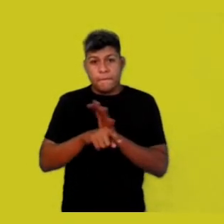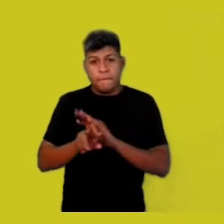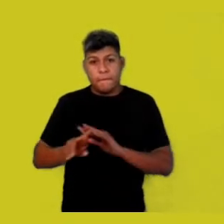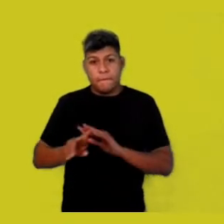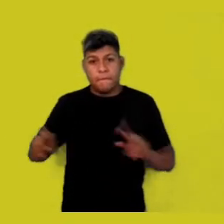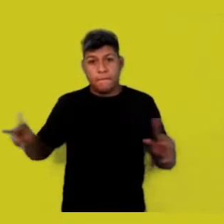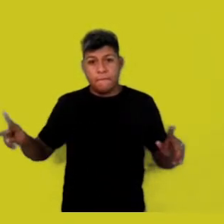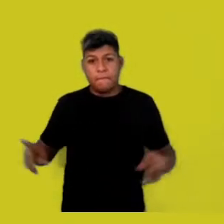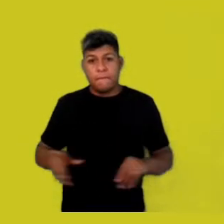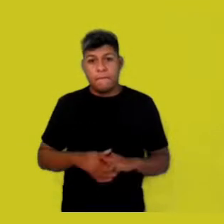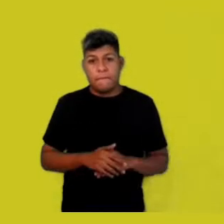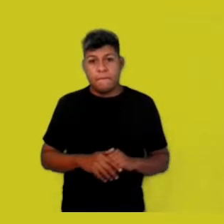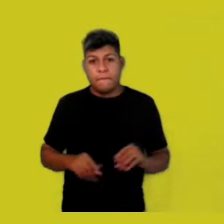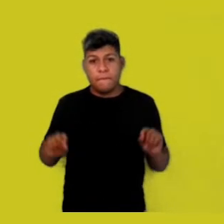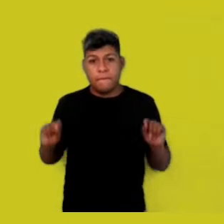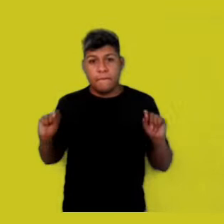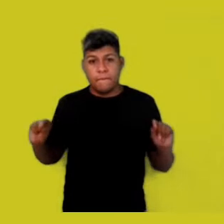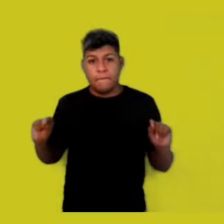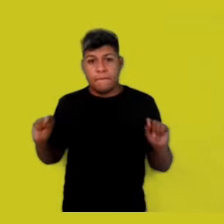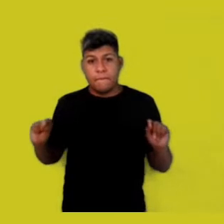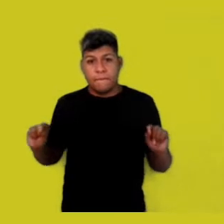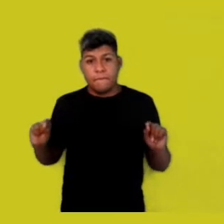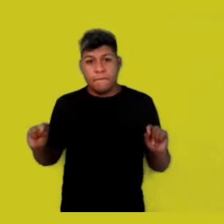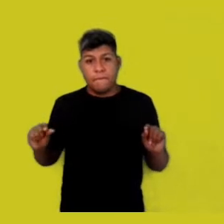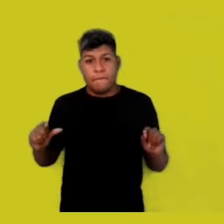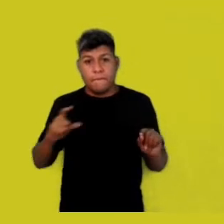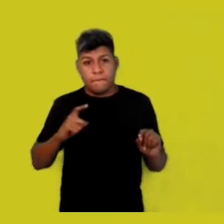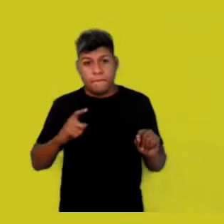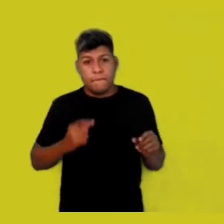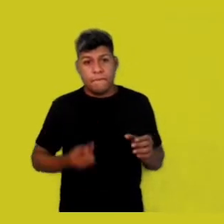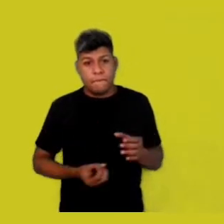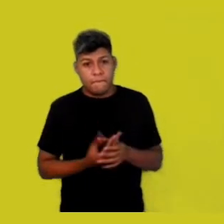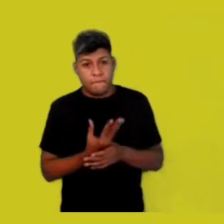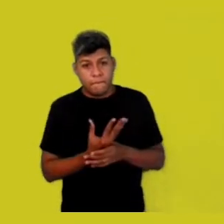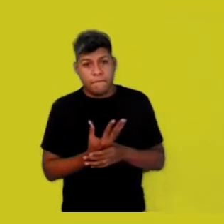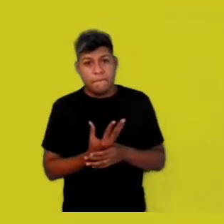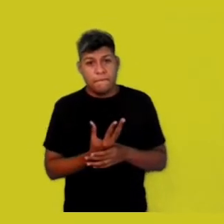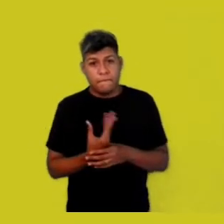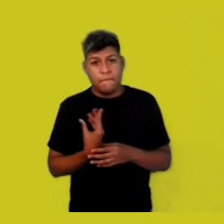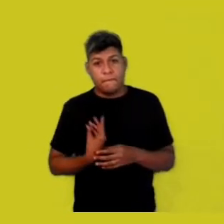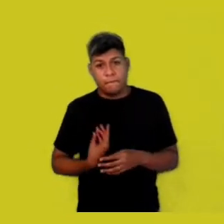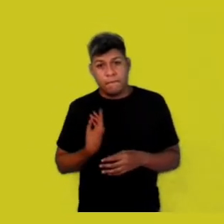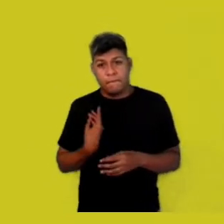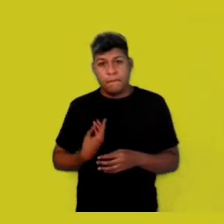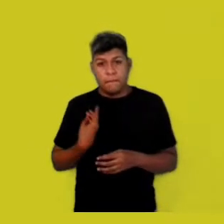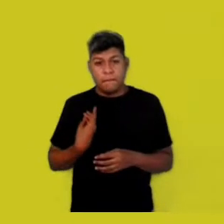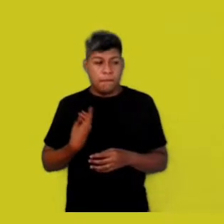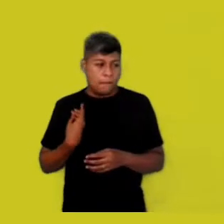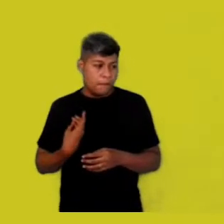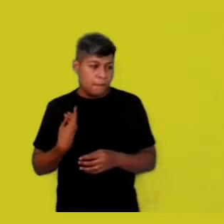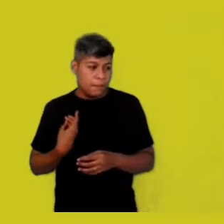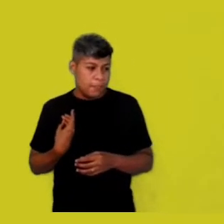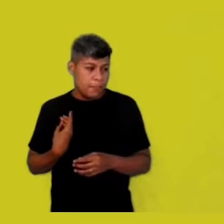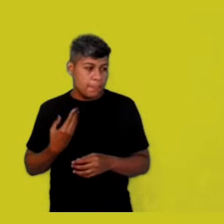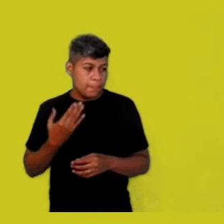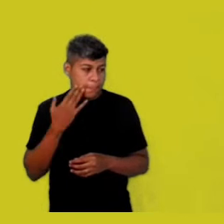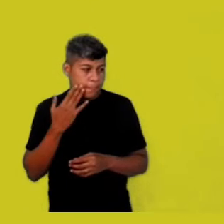which are constitutive, substantive in a secular